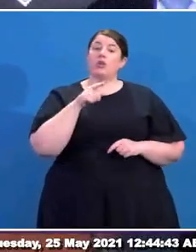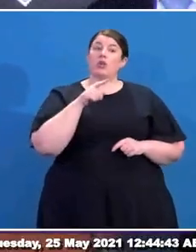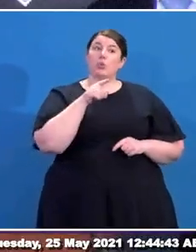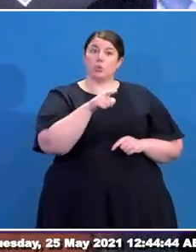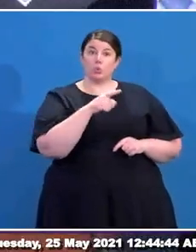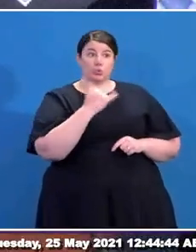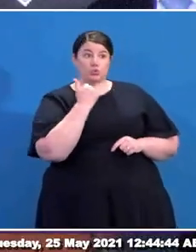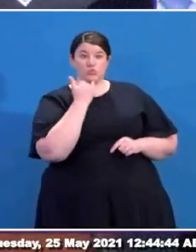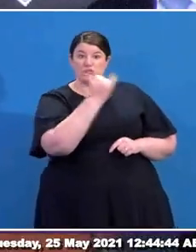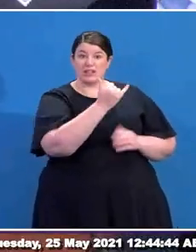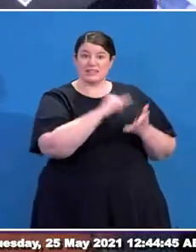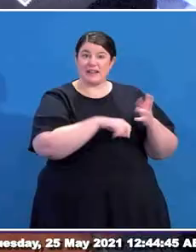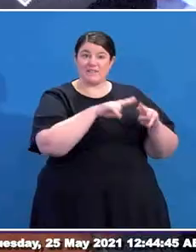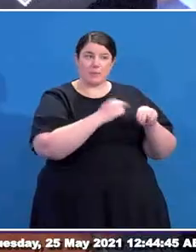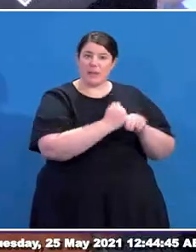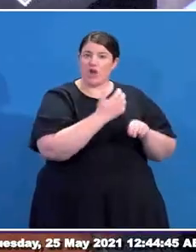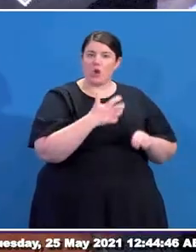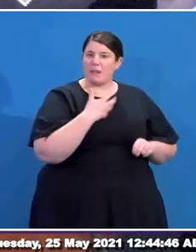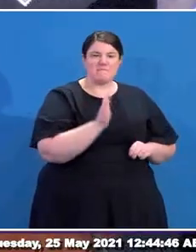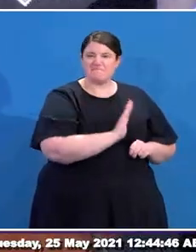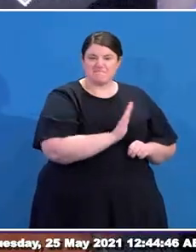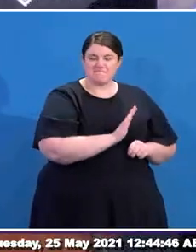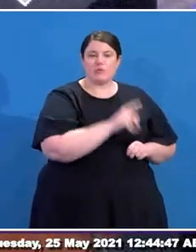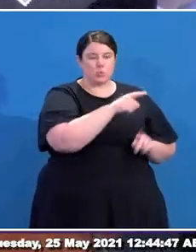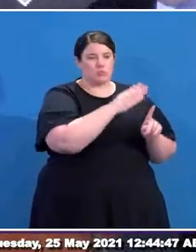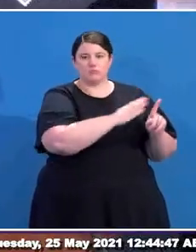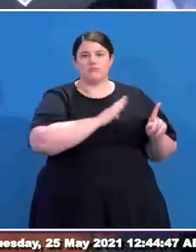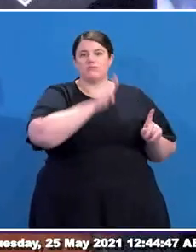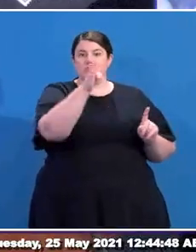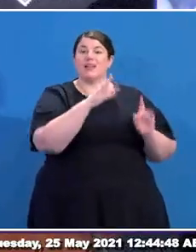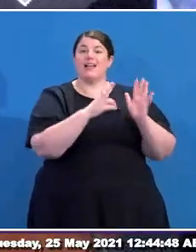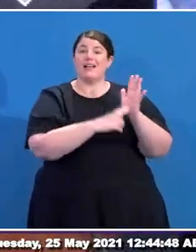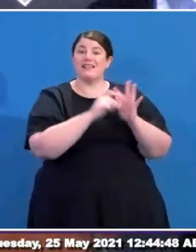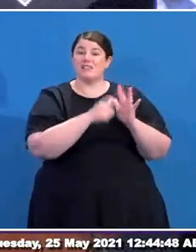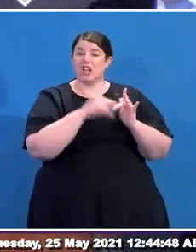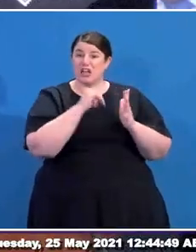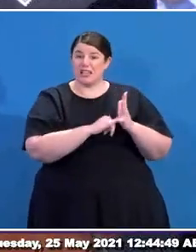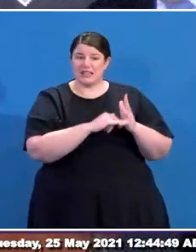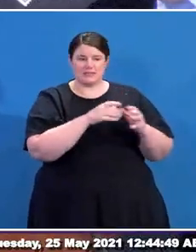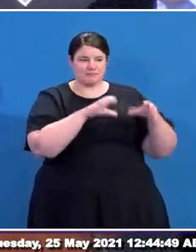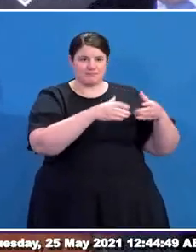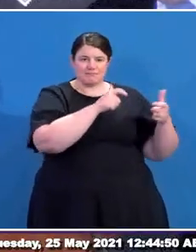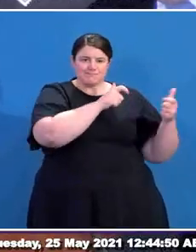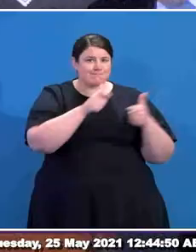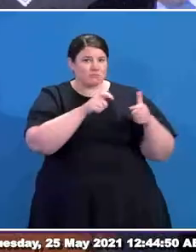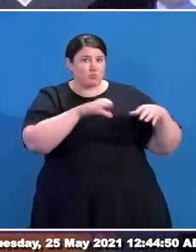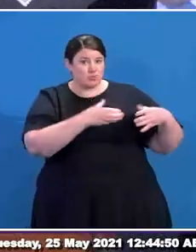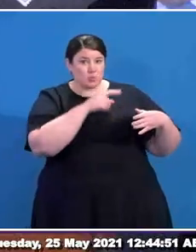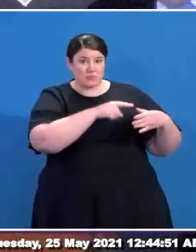protocol but you went straight to the NDIS Quality and Safeguards Commission with your complaint. Yes.